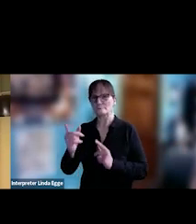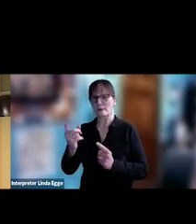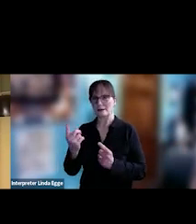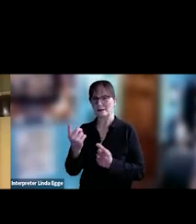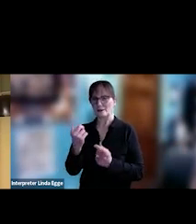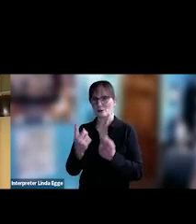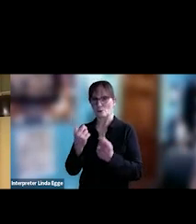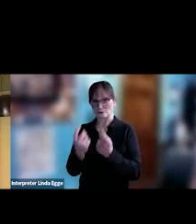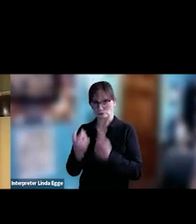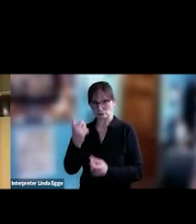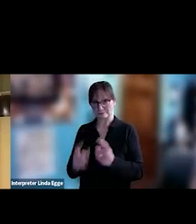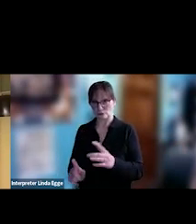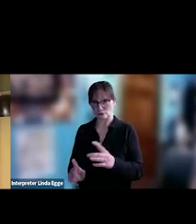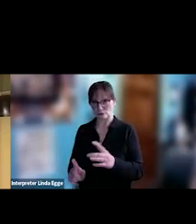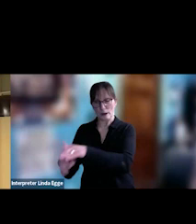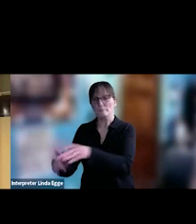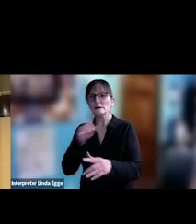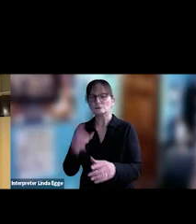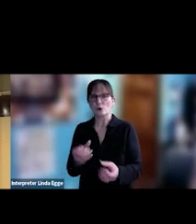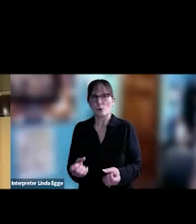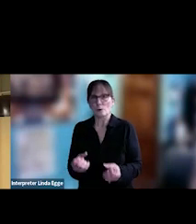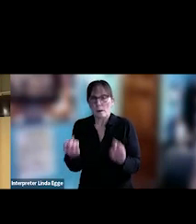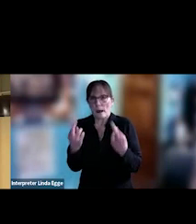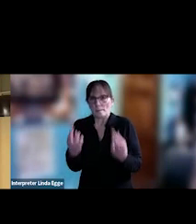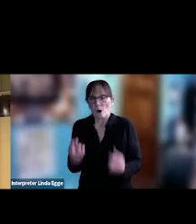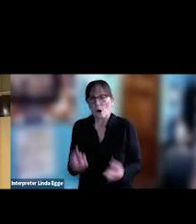Hopefully, your questions were answered because some of your questions